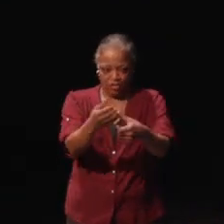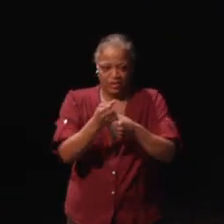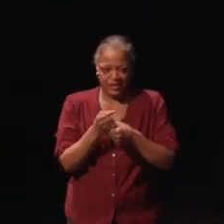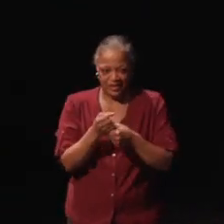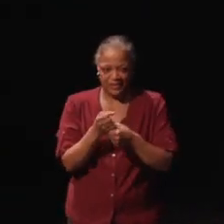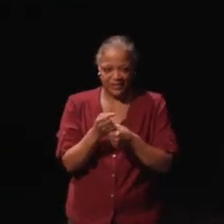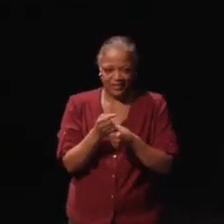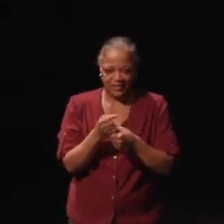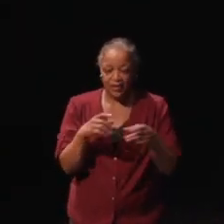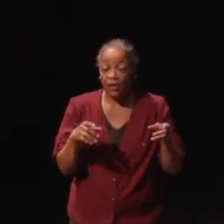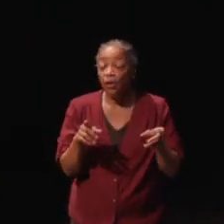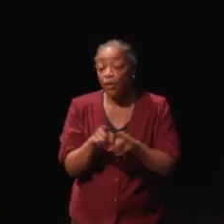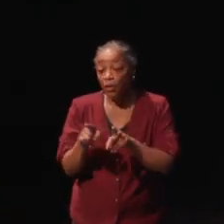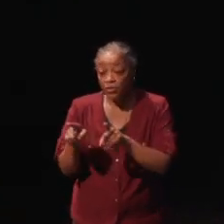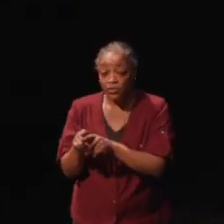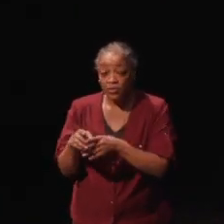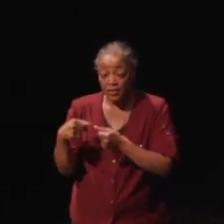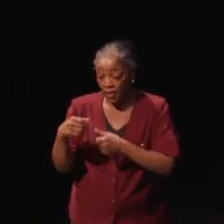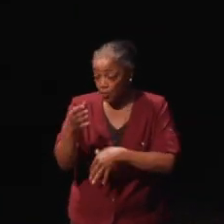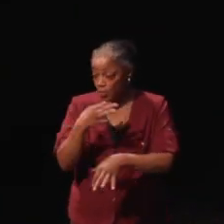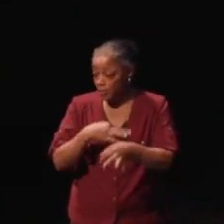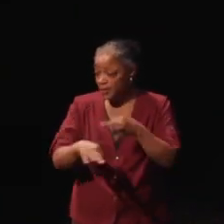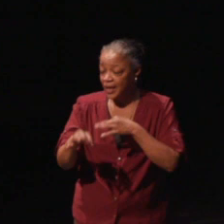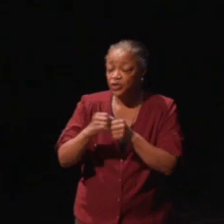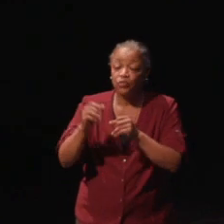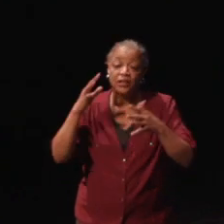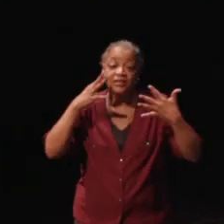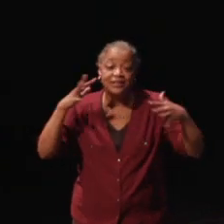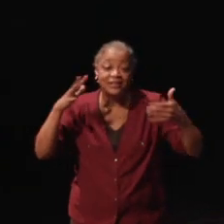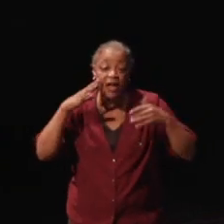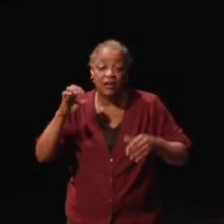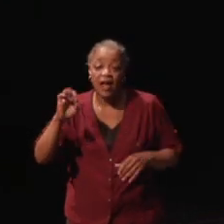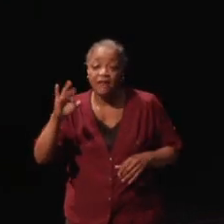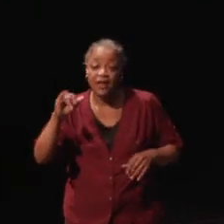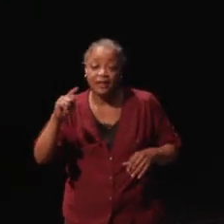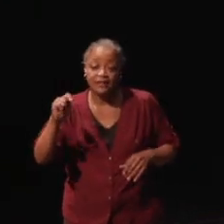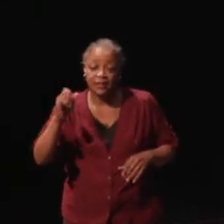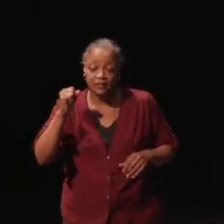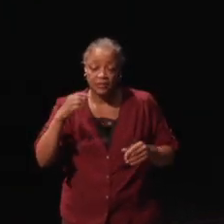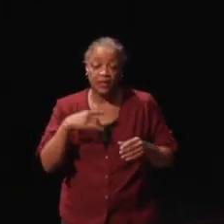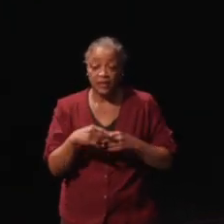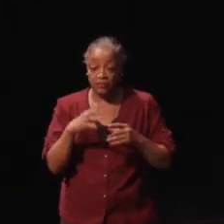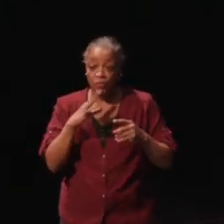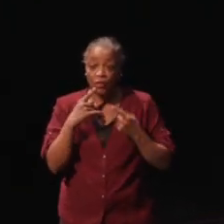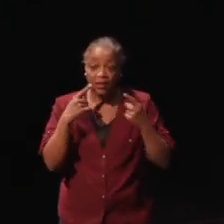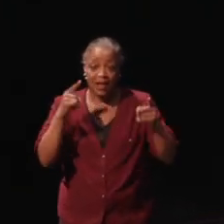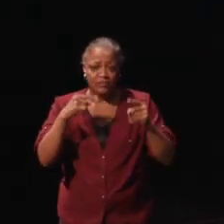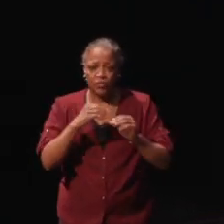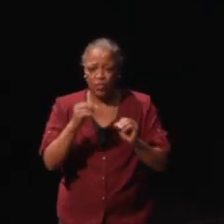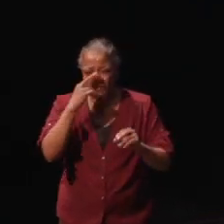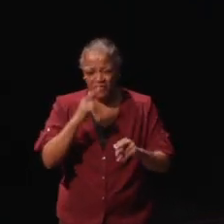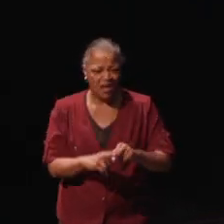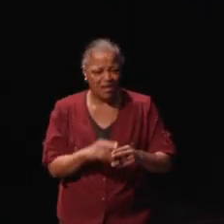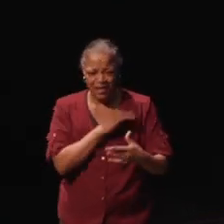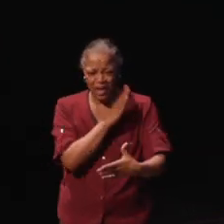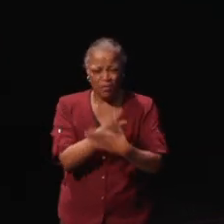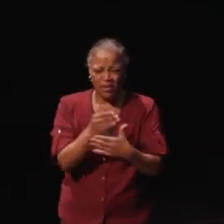You can also replace these with sound effects, because spoken announcement aren't always fun, they interrupt the game play there somebody